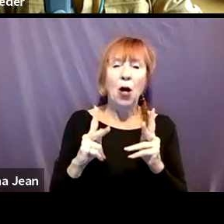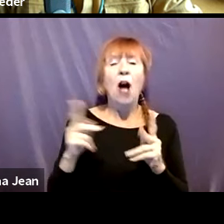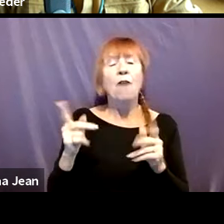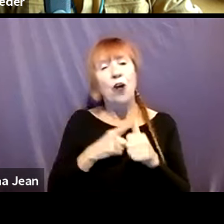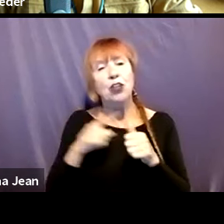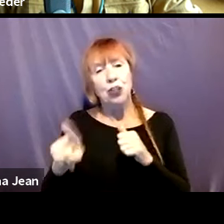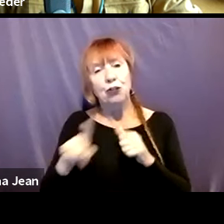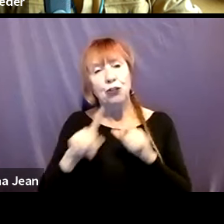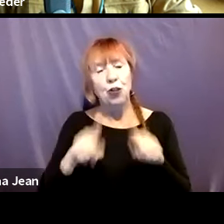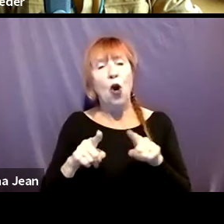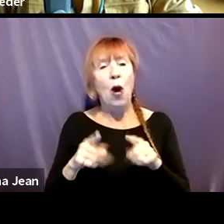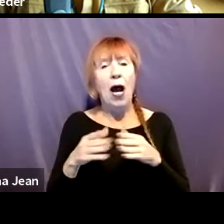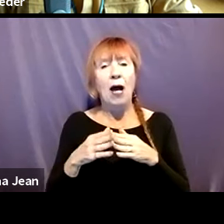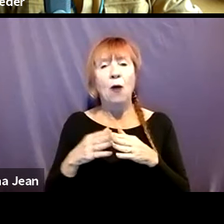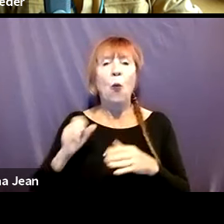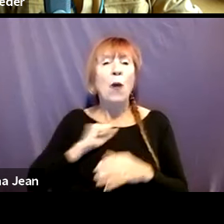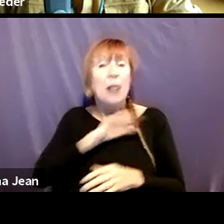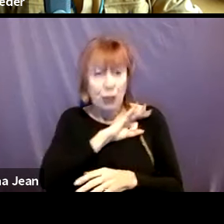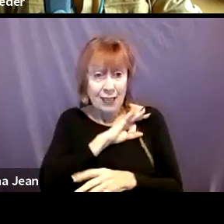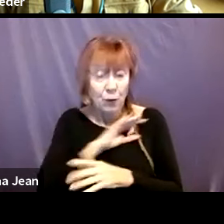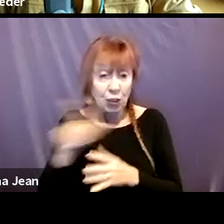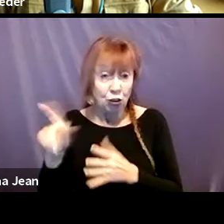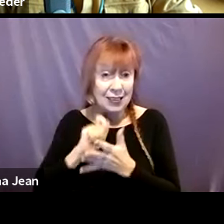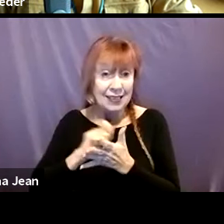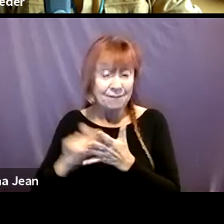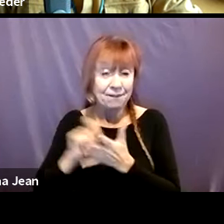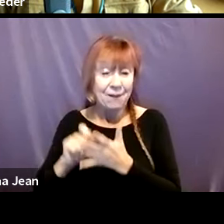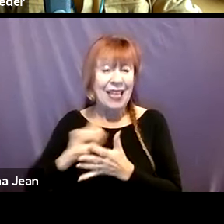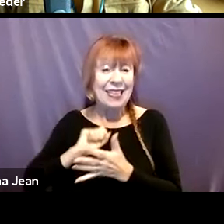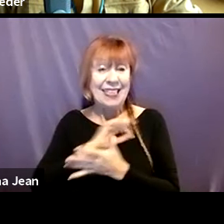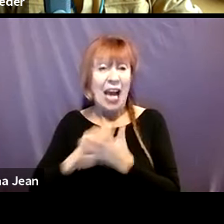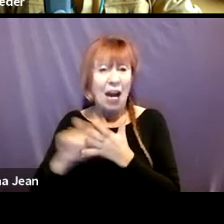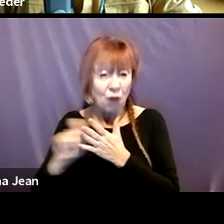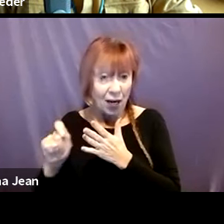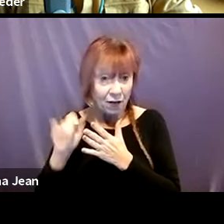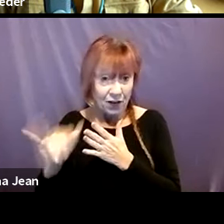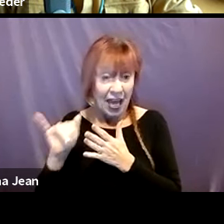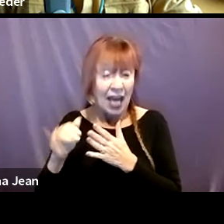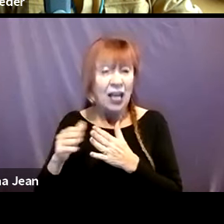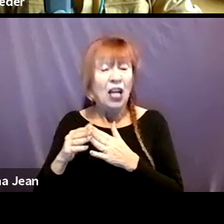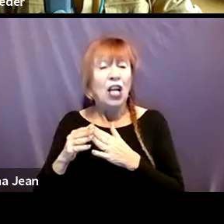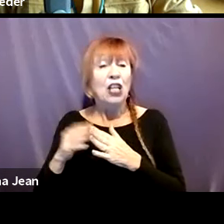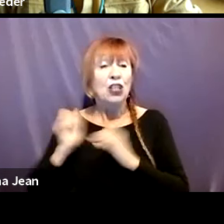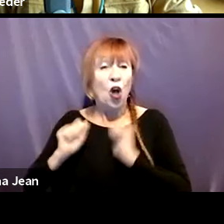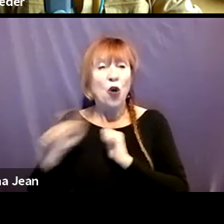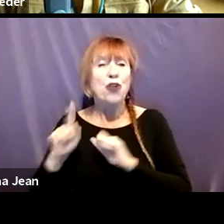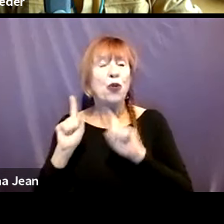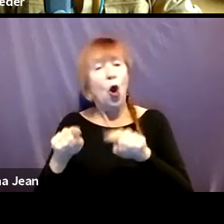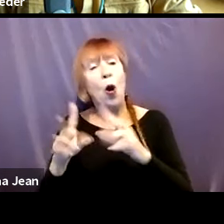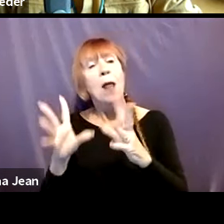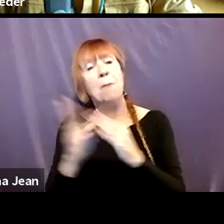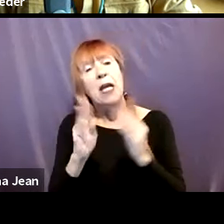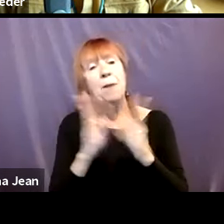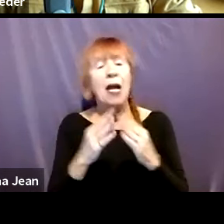when you staff on a show of that pedigree, you know? And going to these generals, people like you,